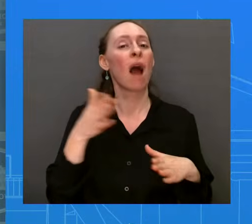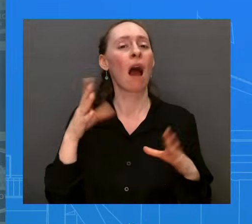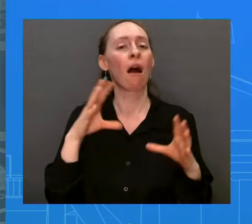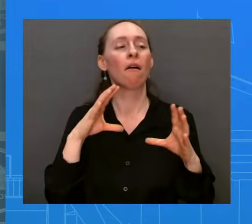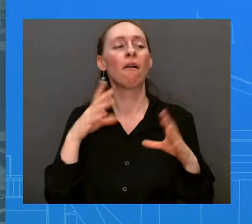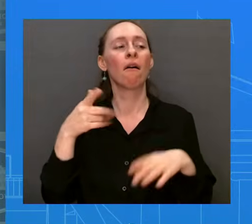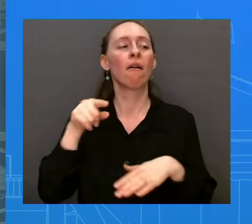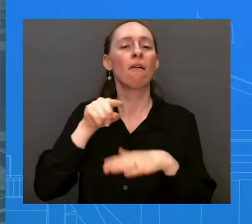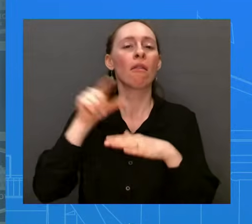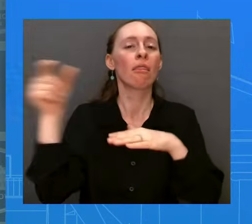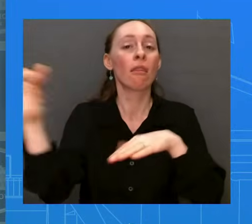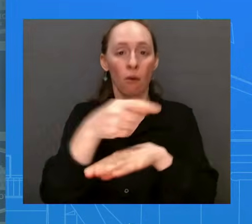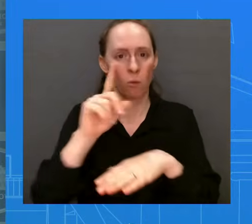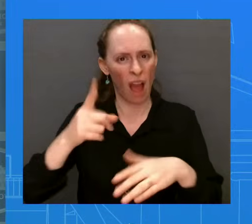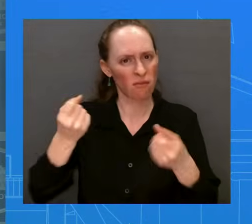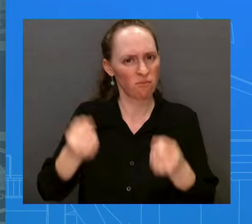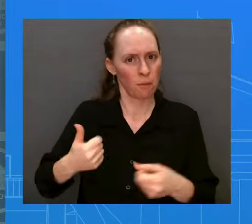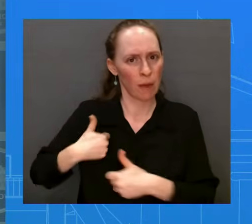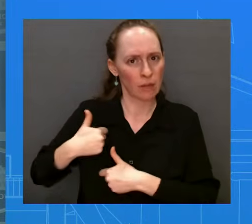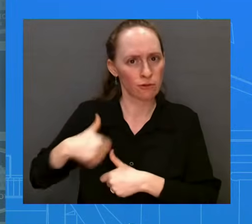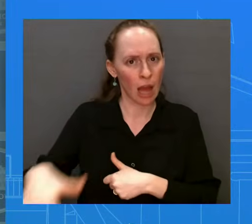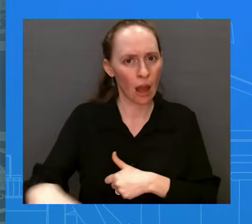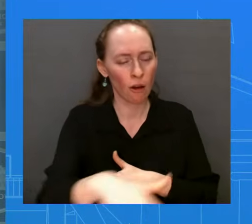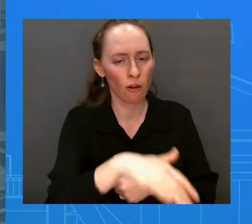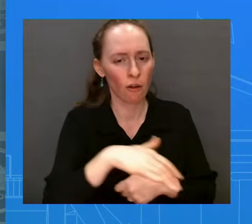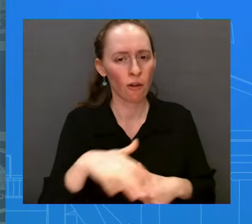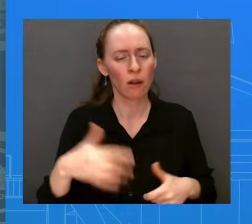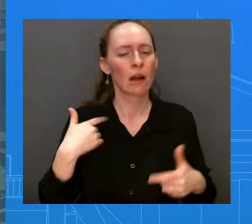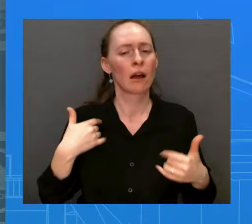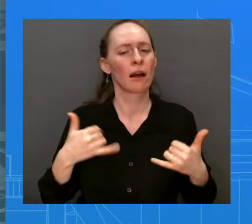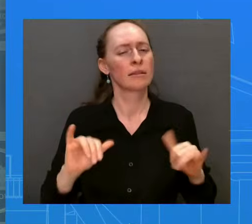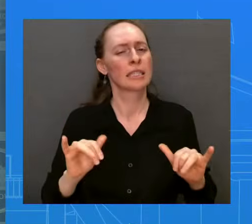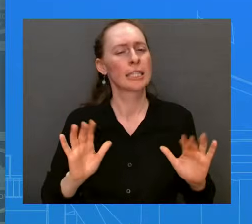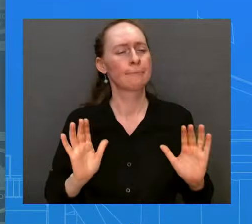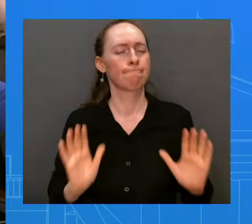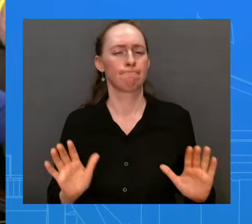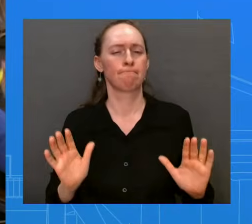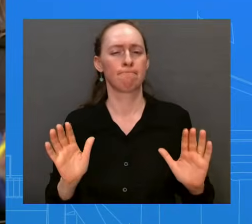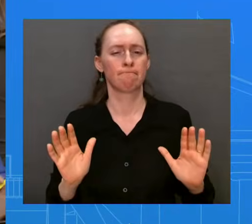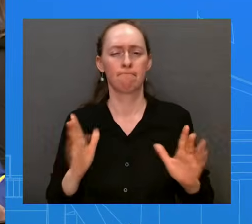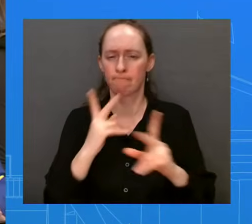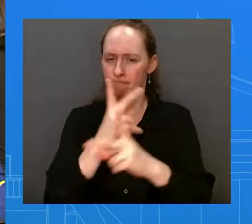with the recommendation of his military leaders, directed them to be taken down. The Press: And because it's so unprecedented,